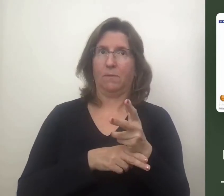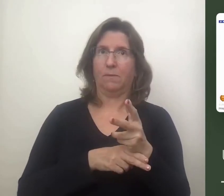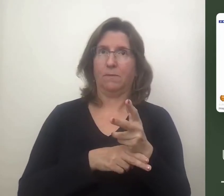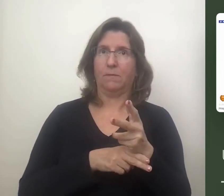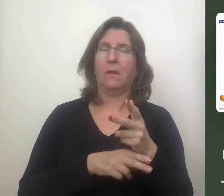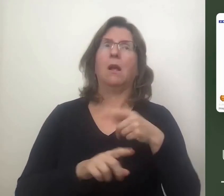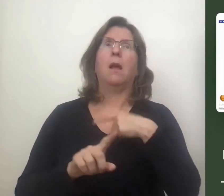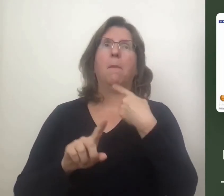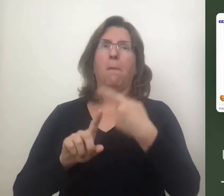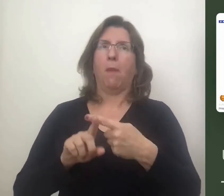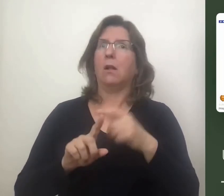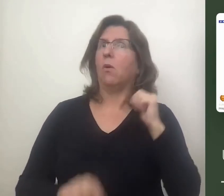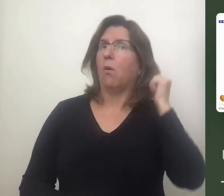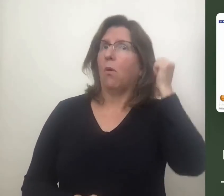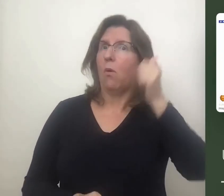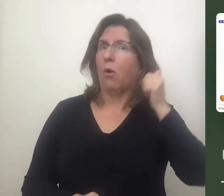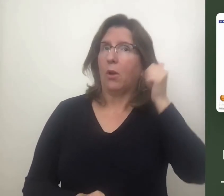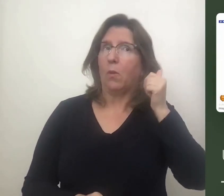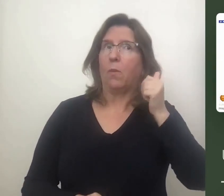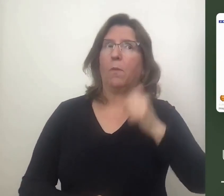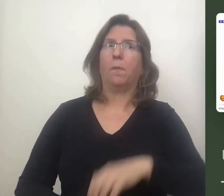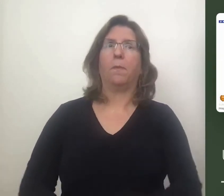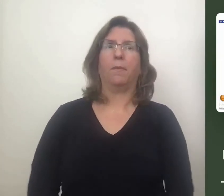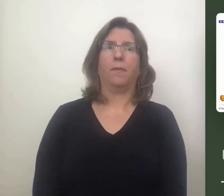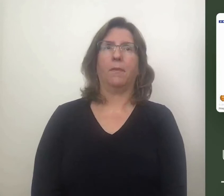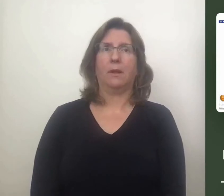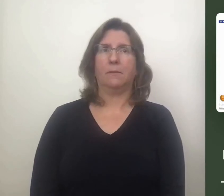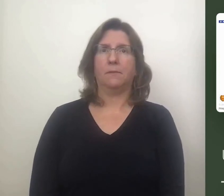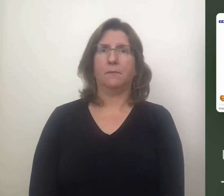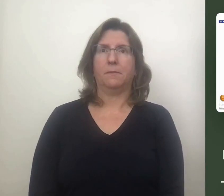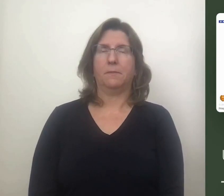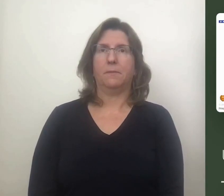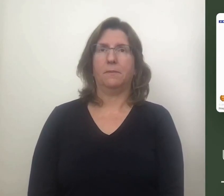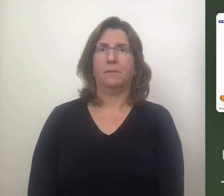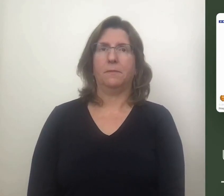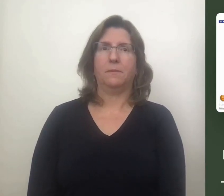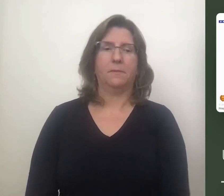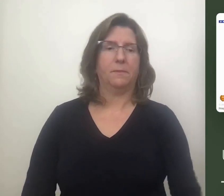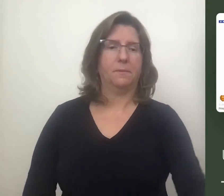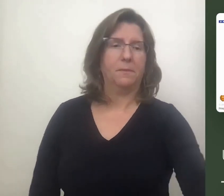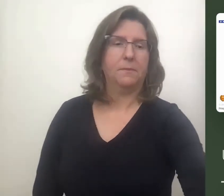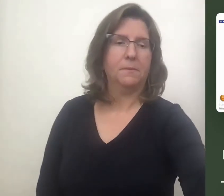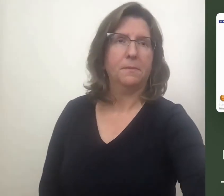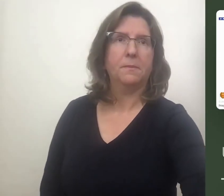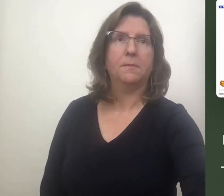In addition, there is an audio option to have the computer read the text aloud.